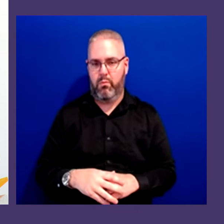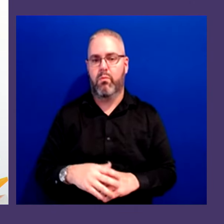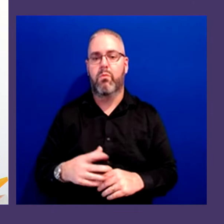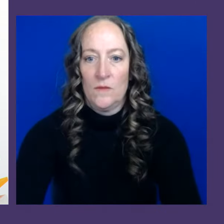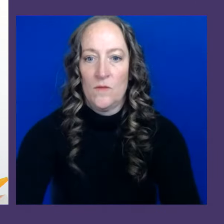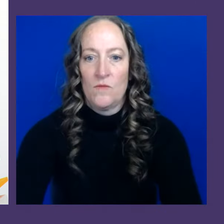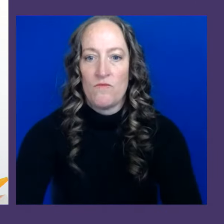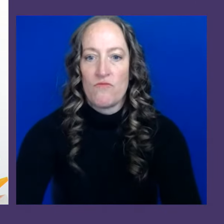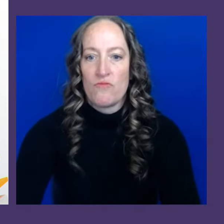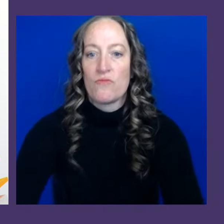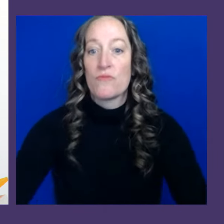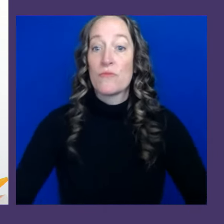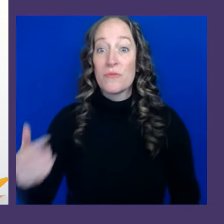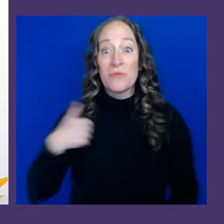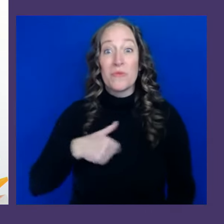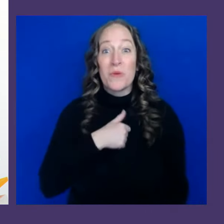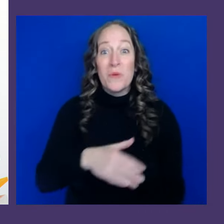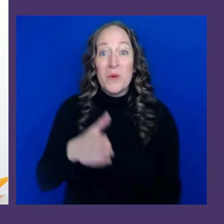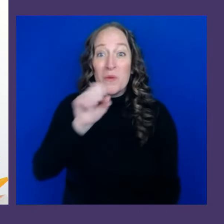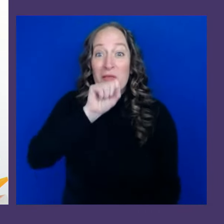and provide us with your feedback.